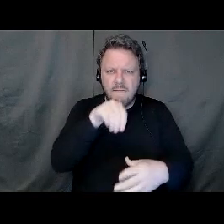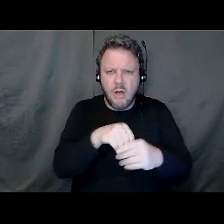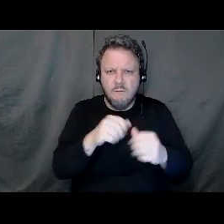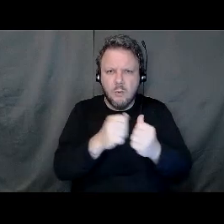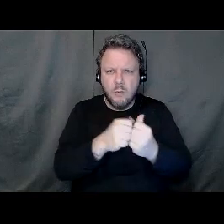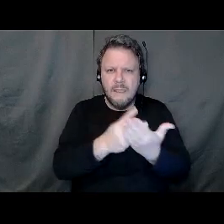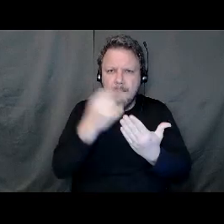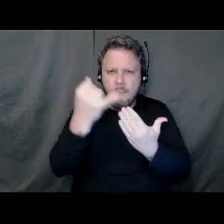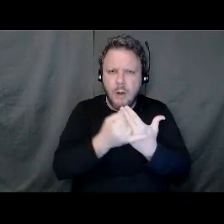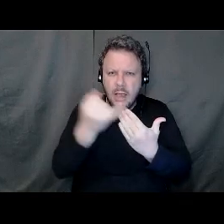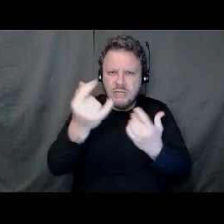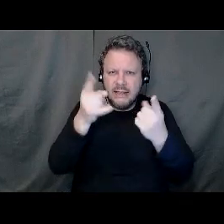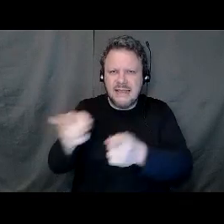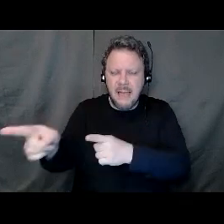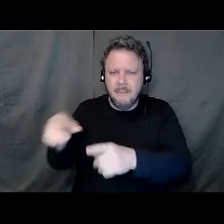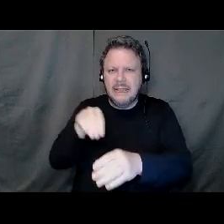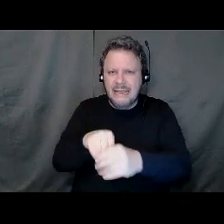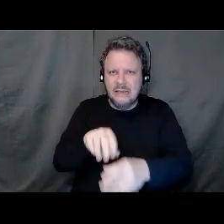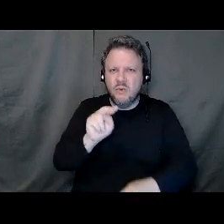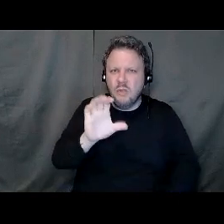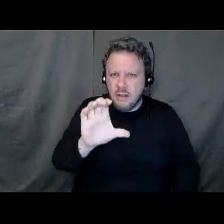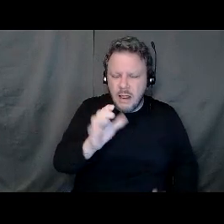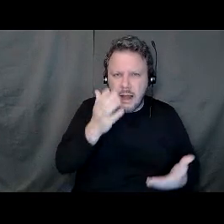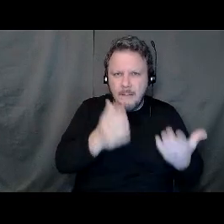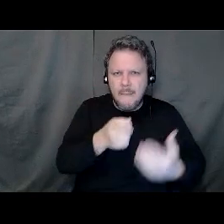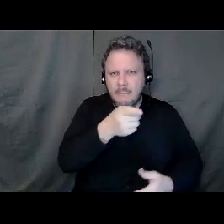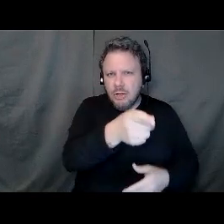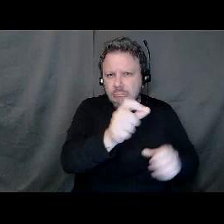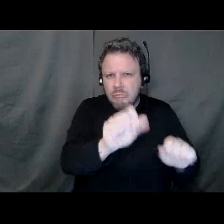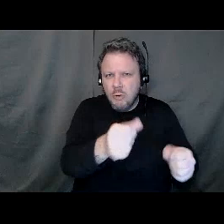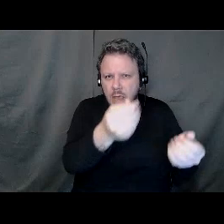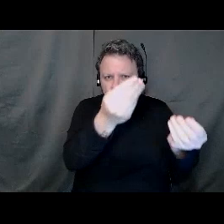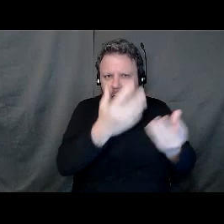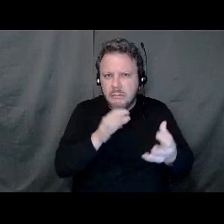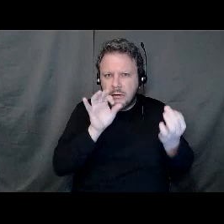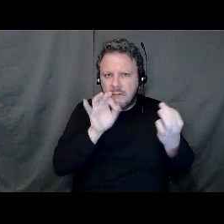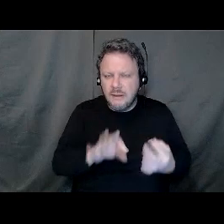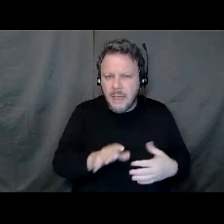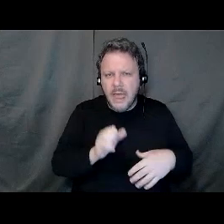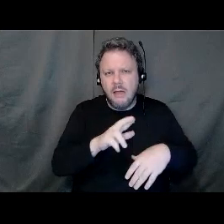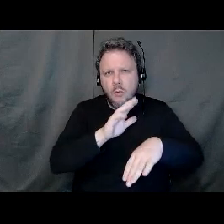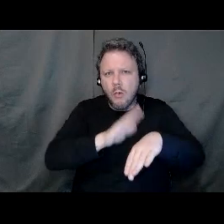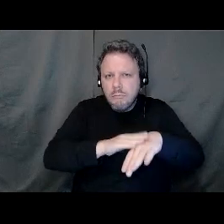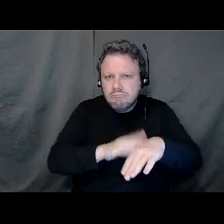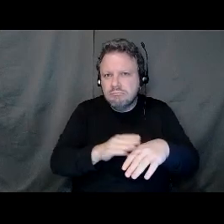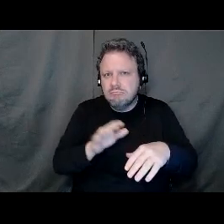right now in North Carolina. I don't know if you can maybe give me some hints of. Where?